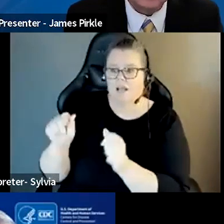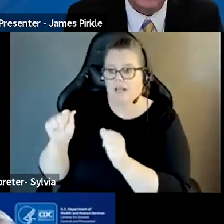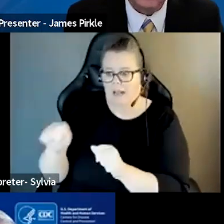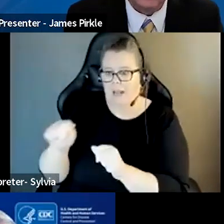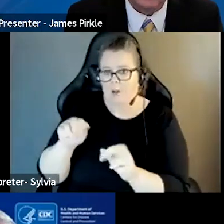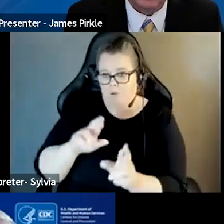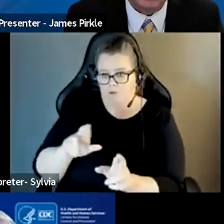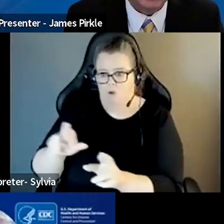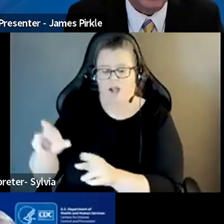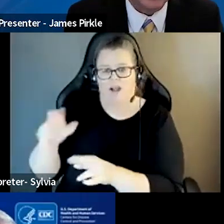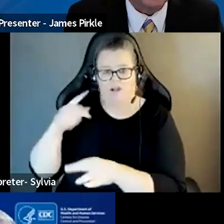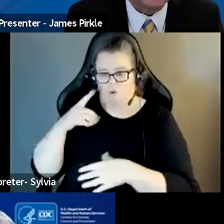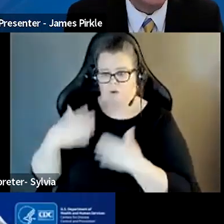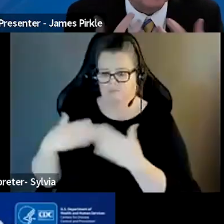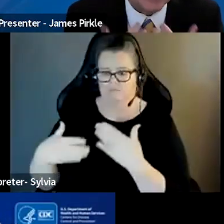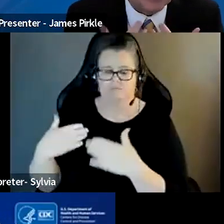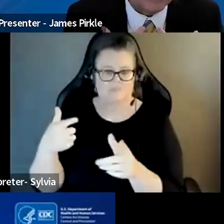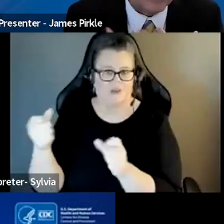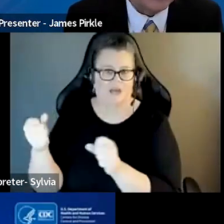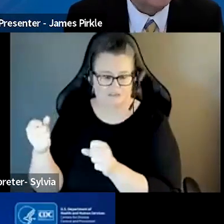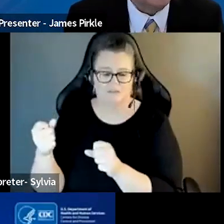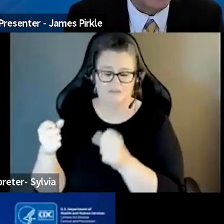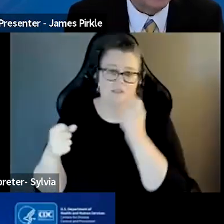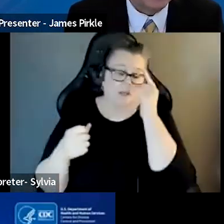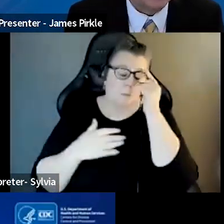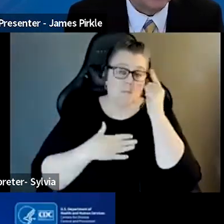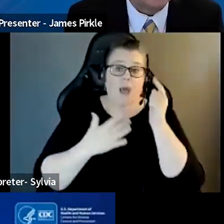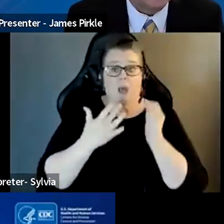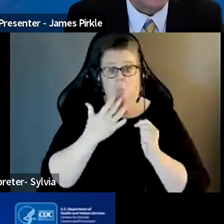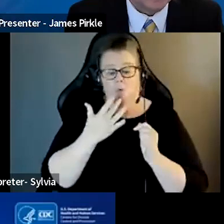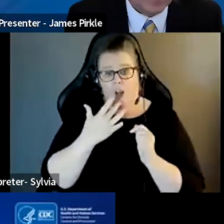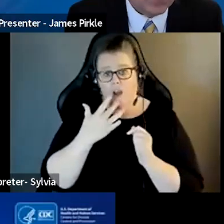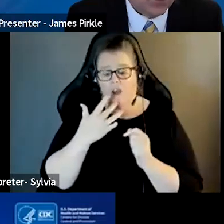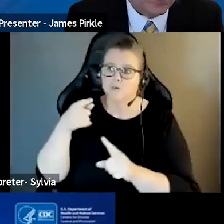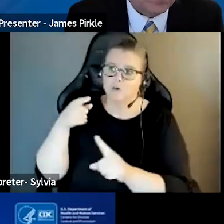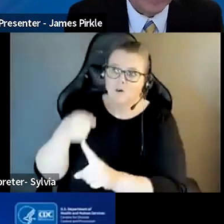And so I am -- my preference is that that be towards state laboratories.